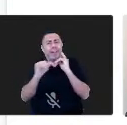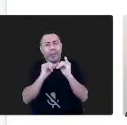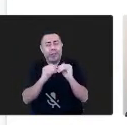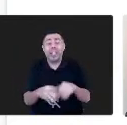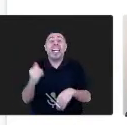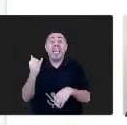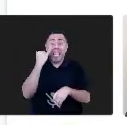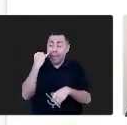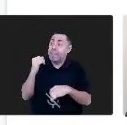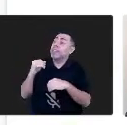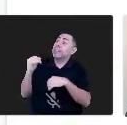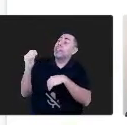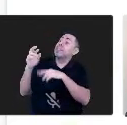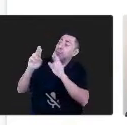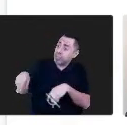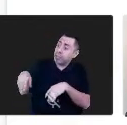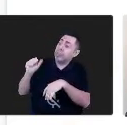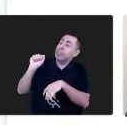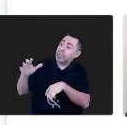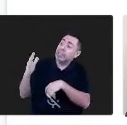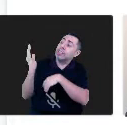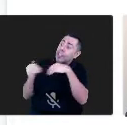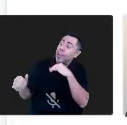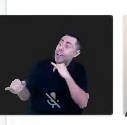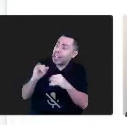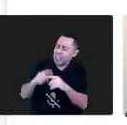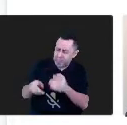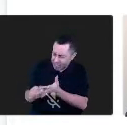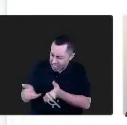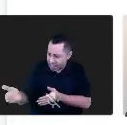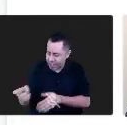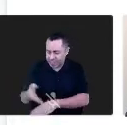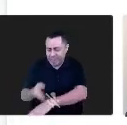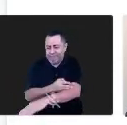you can focus on that we're talking about all parts of that funnel uh today and how to improve